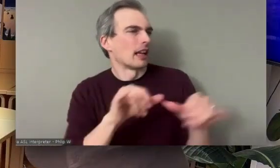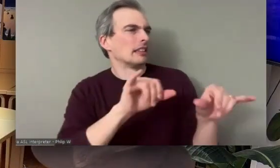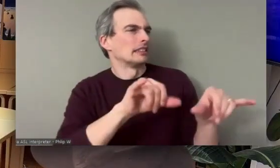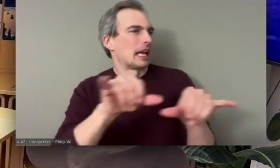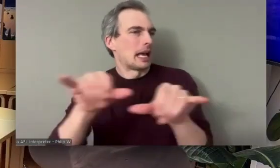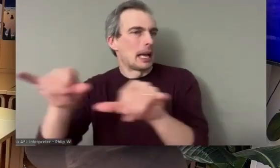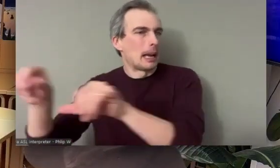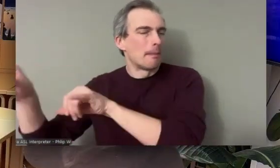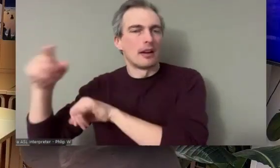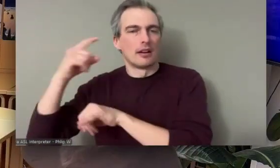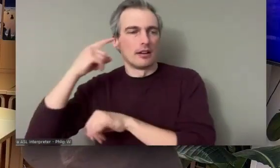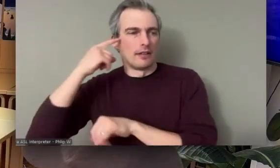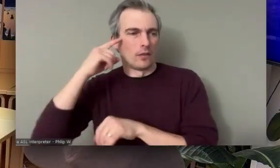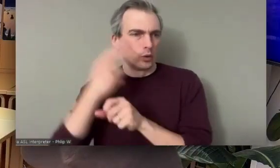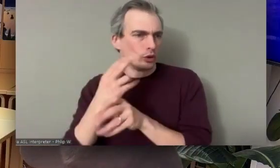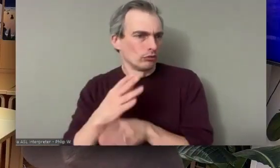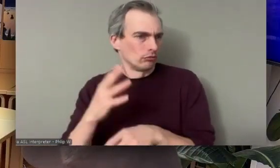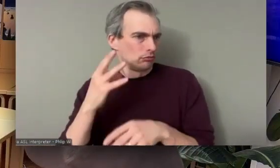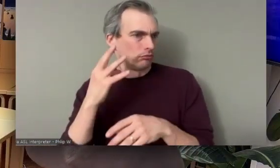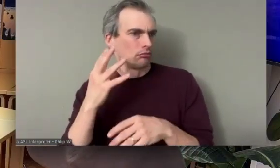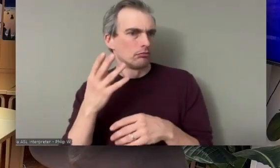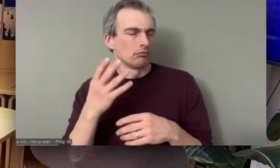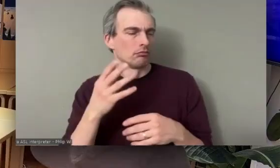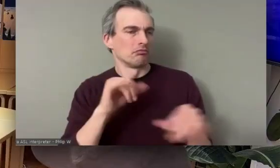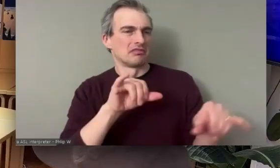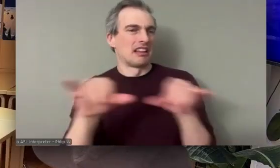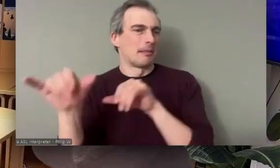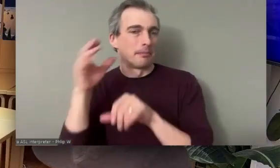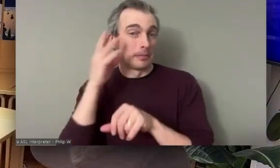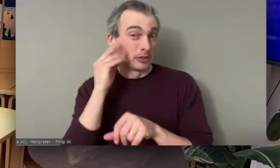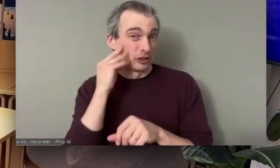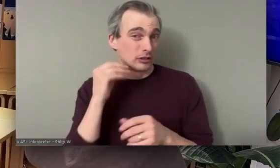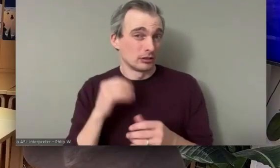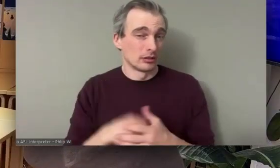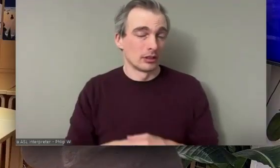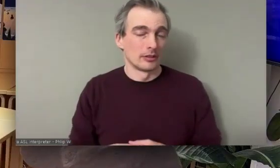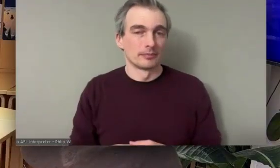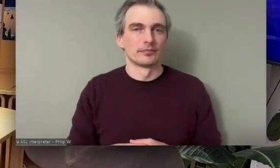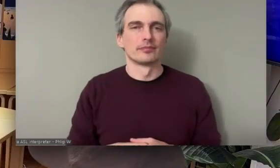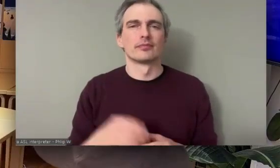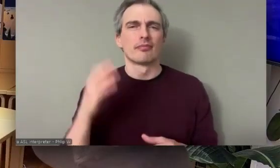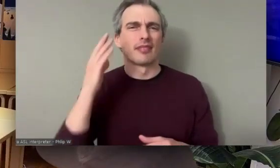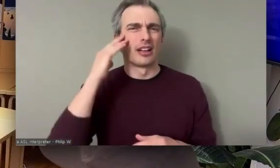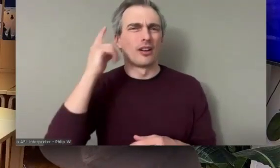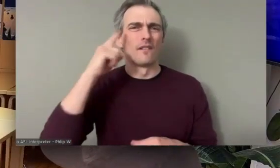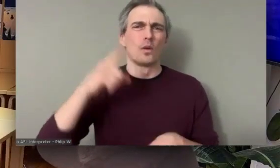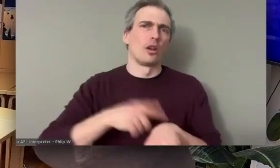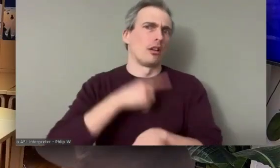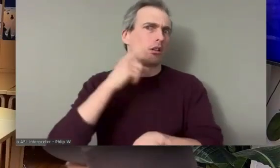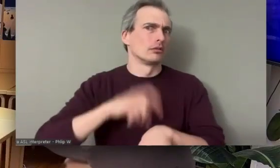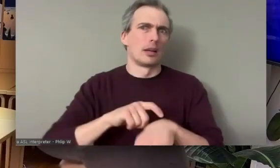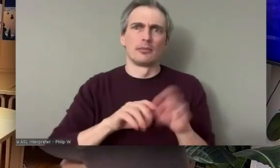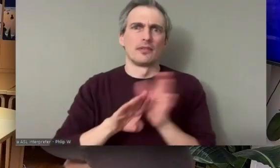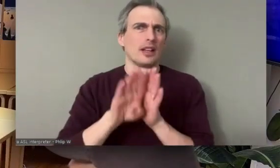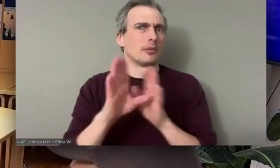Because I know for a long time, you know, each developer was kind of on their own to come up with their own implementation.